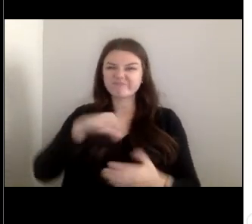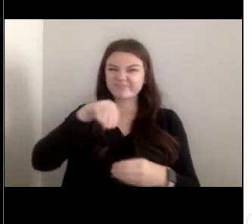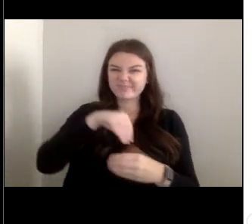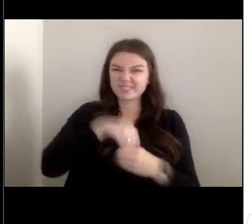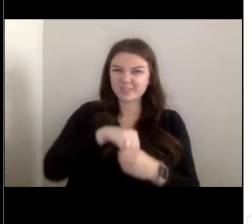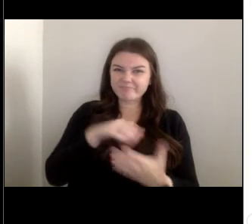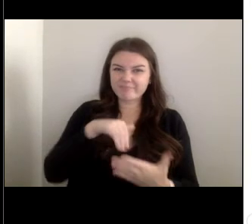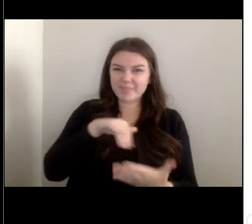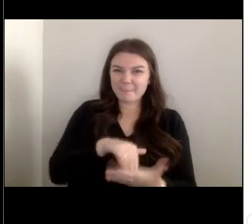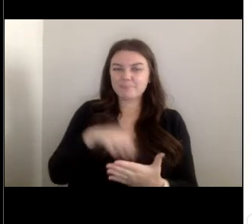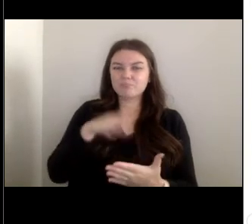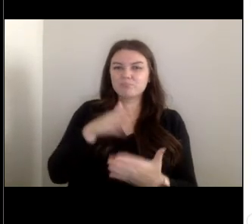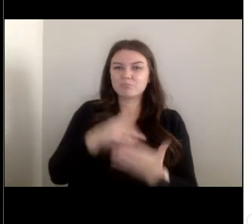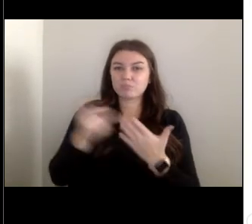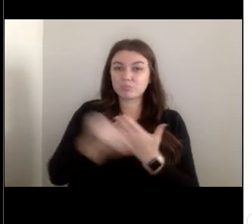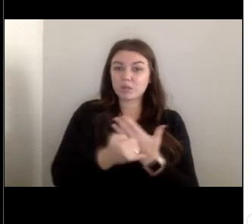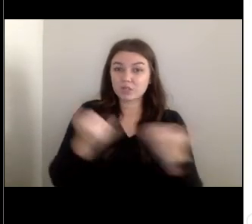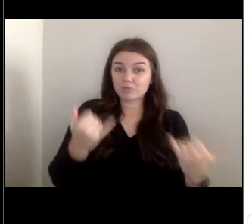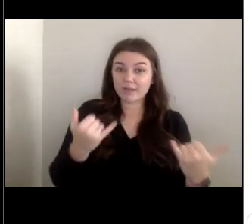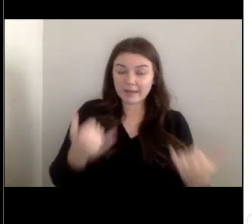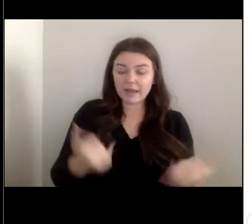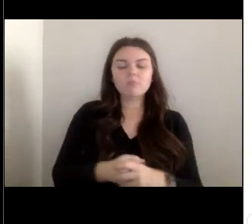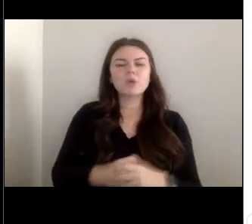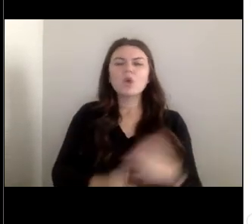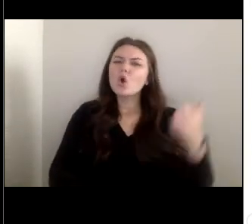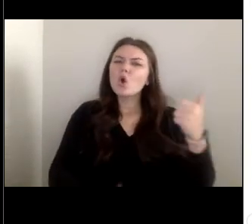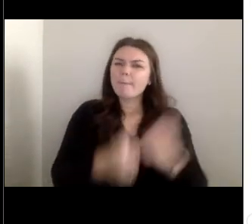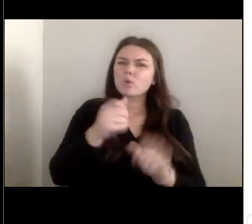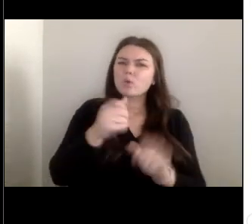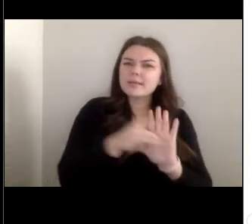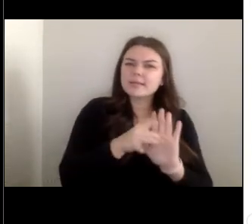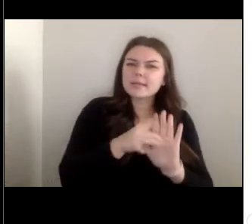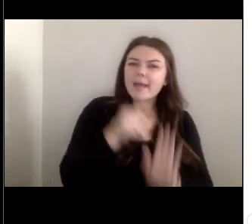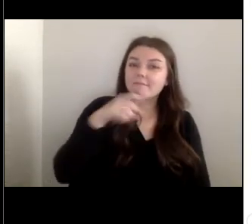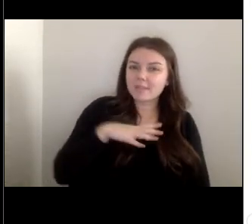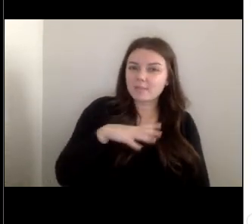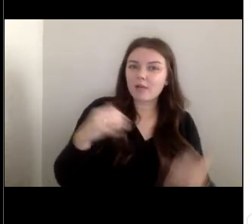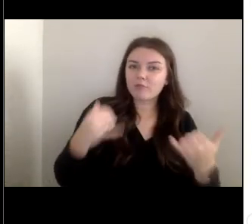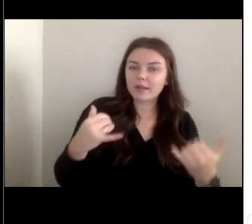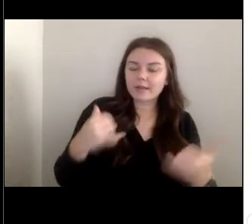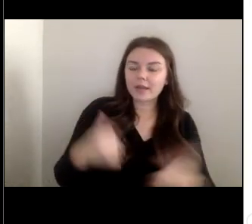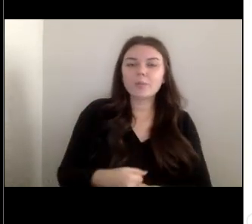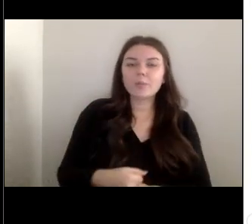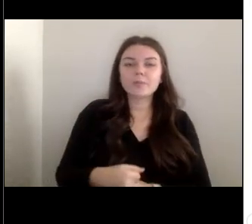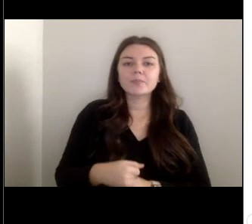And this is exciting 'cause they're mostly tagging female red king crab. And the satellite tags are going to release from the crab